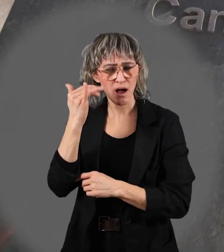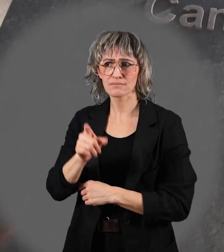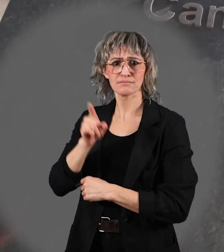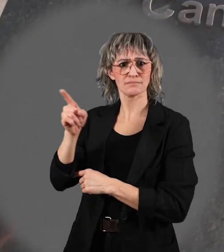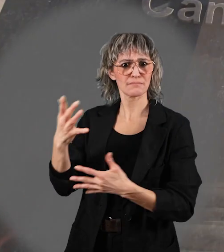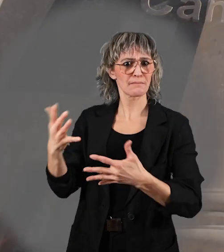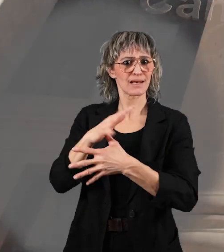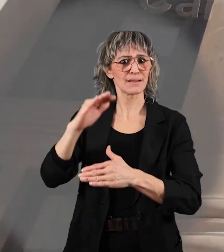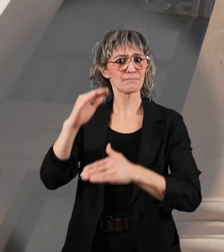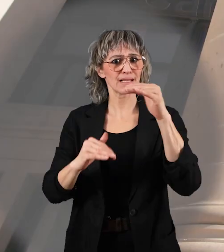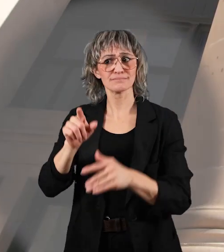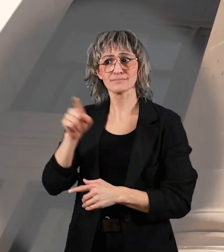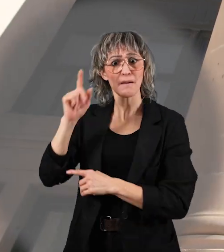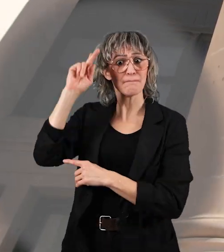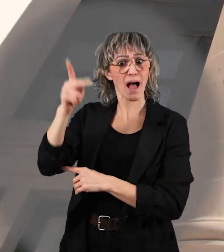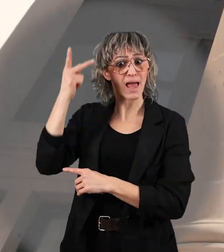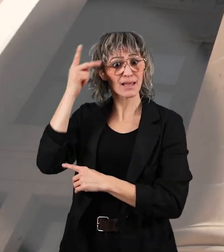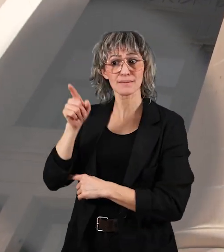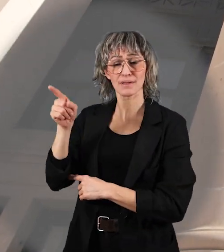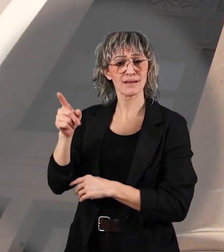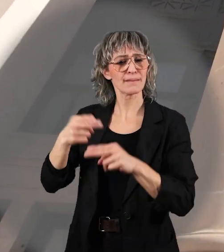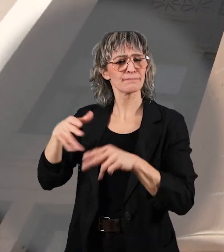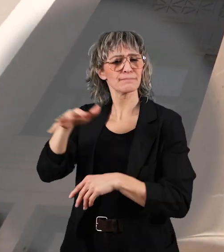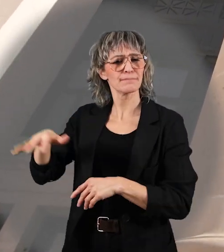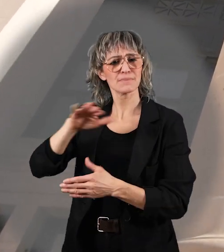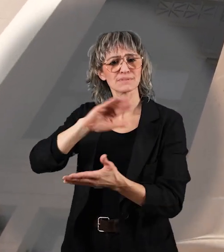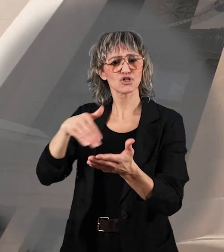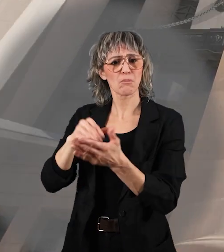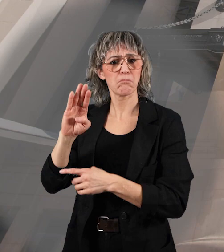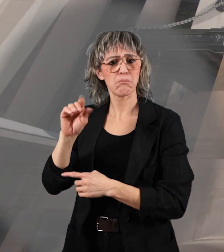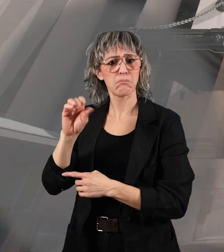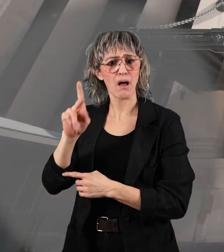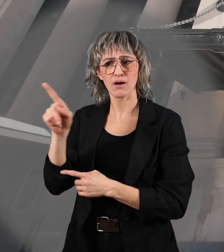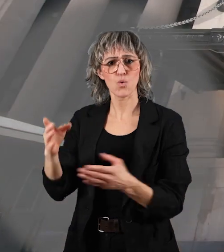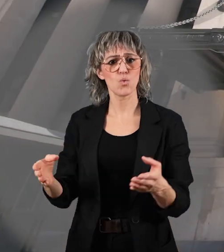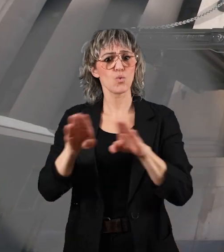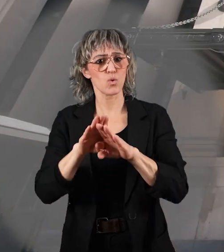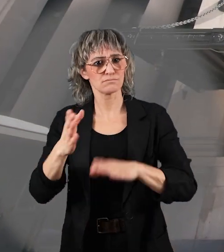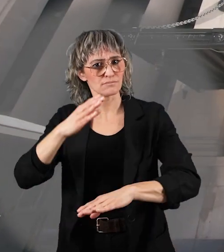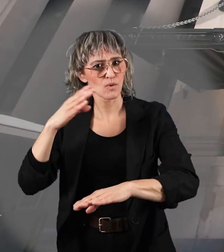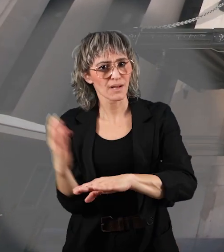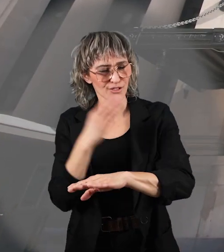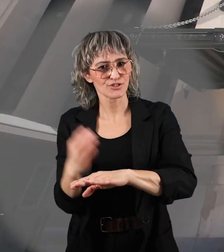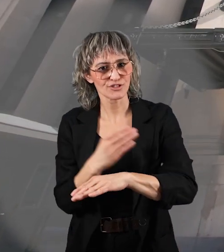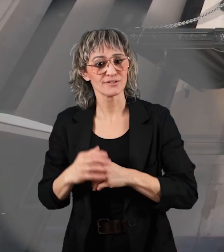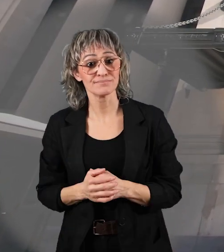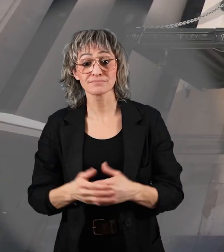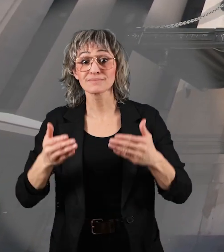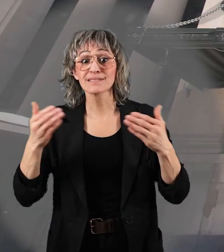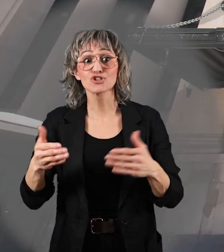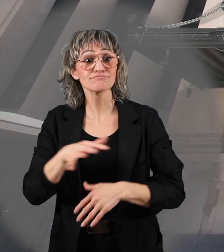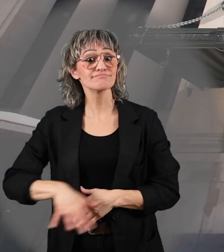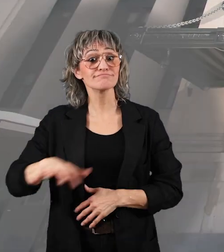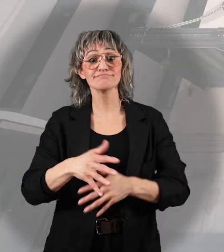while the main Parliament Building, known as Centre Block, is closed for rehabilitation.